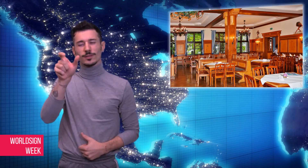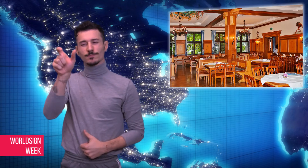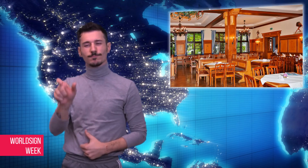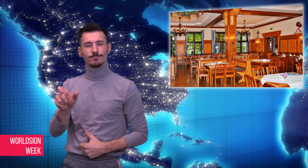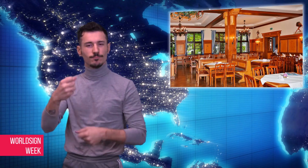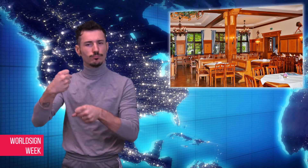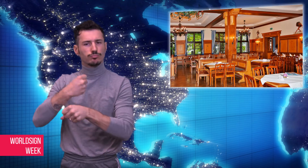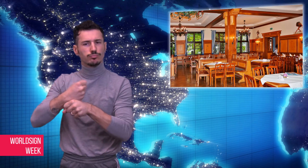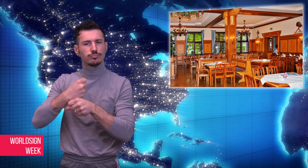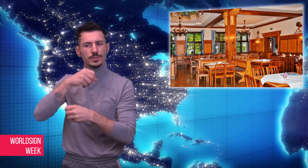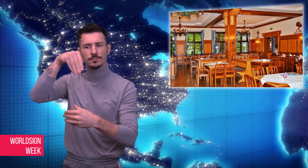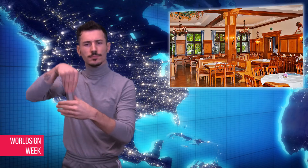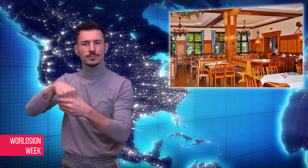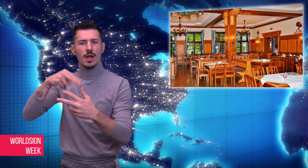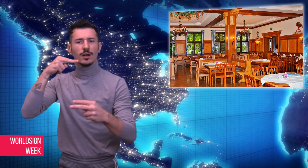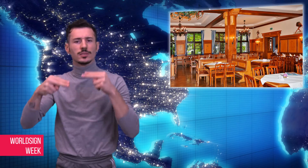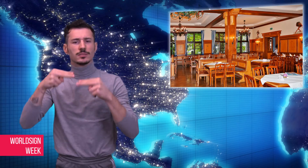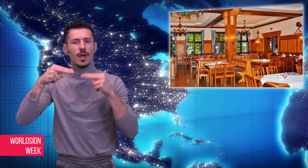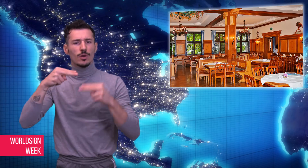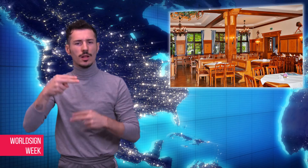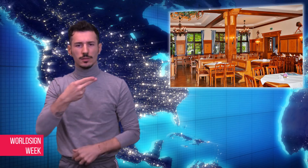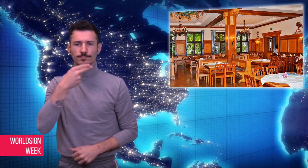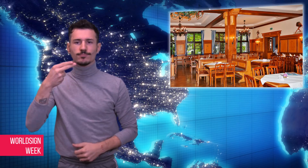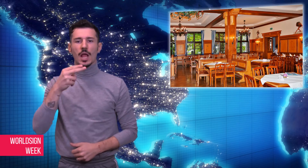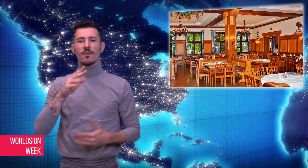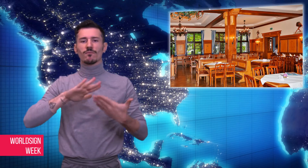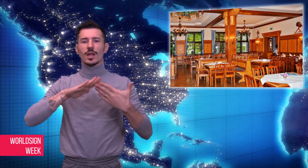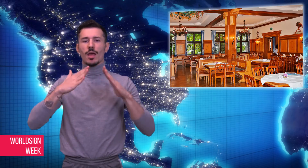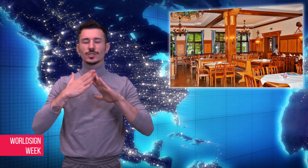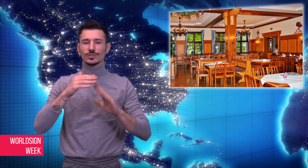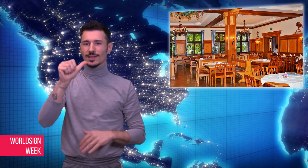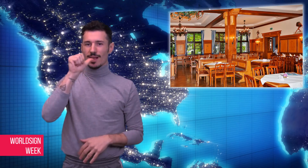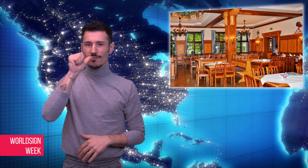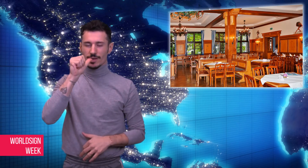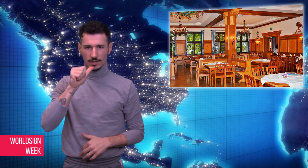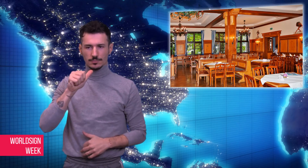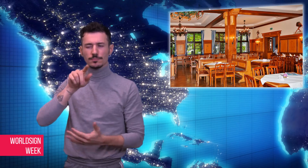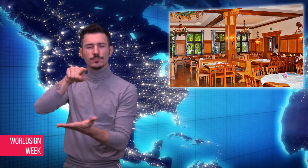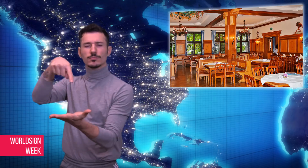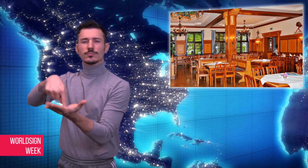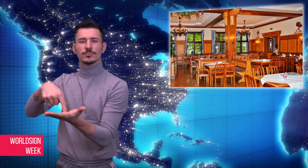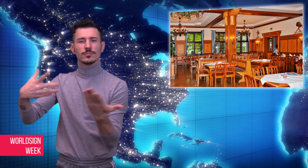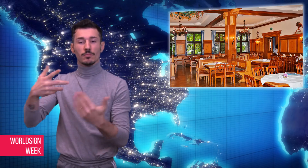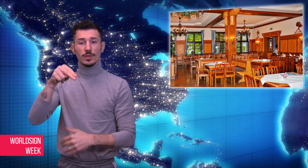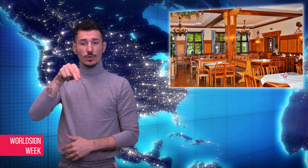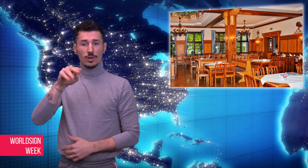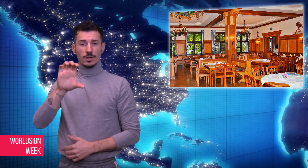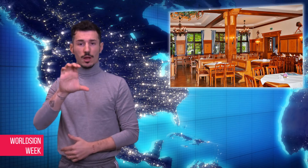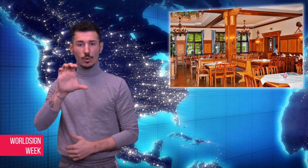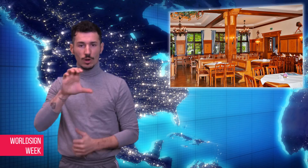Alessio: An employee at Village Tavern in North Carolina, United States,